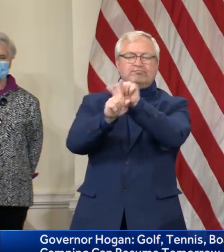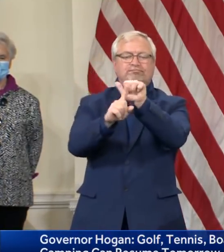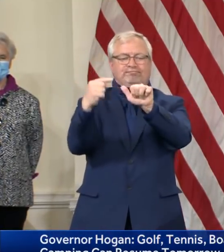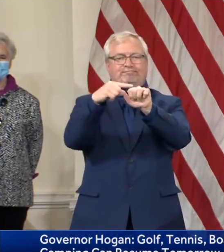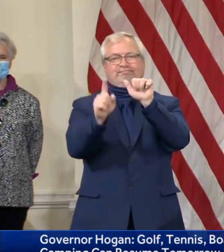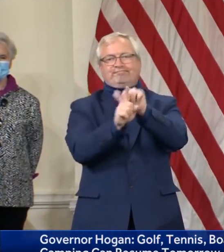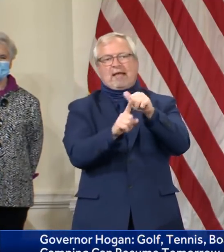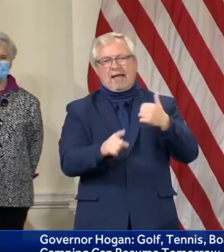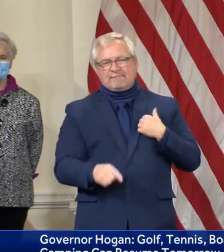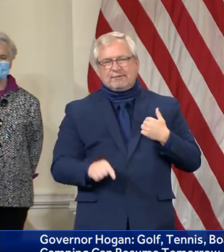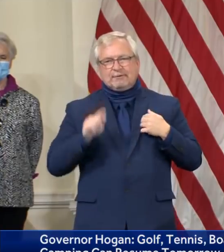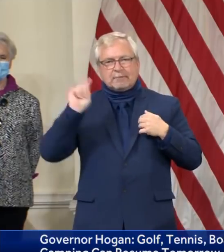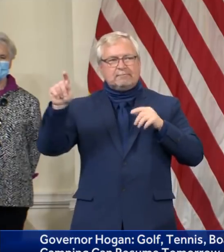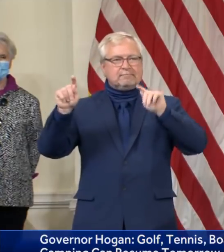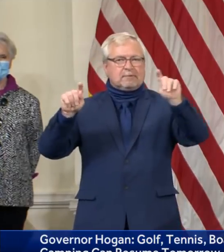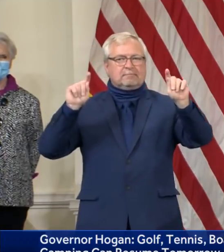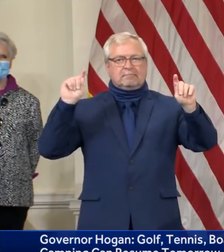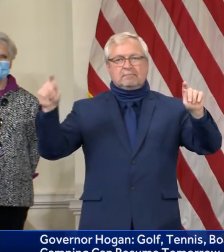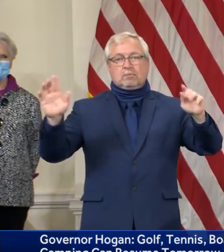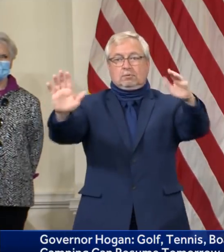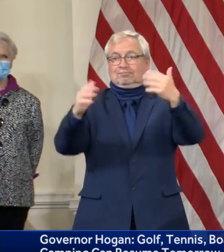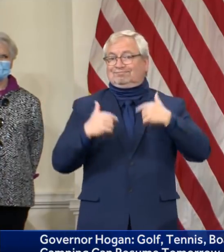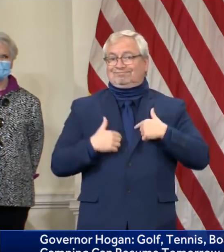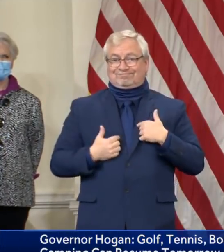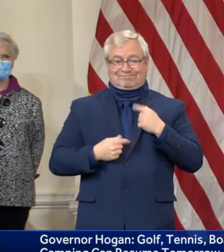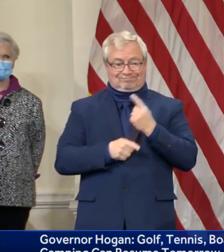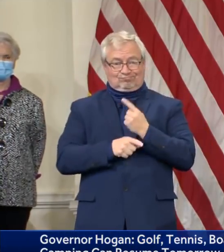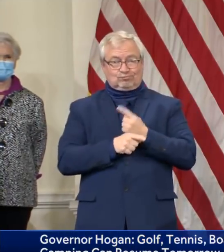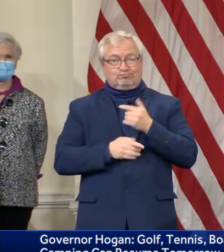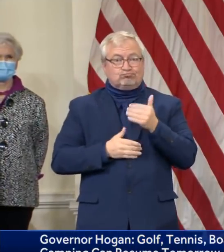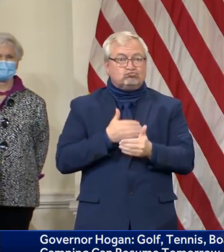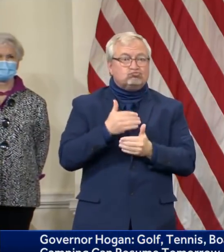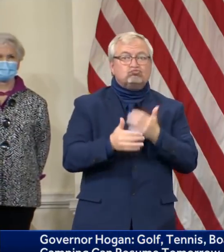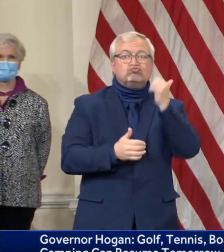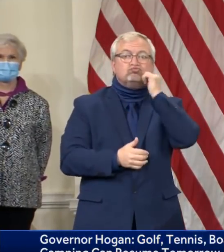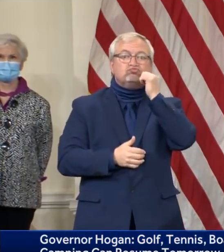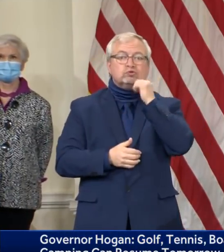CALIFORNIA AND NEW YORK HAD A COUPLE OF SITUATIONS.